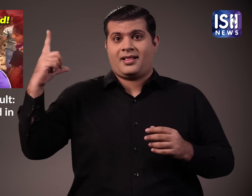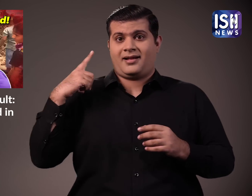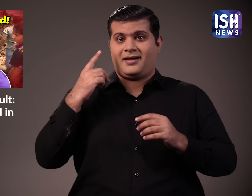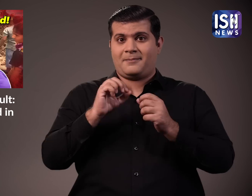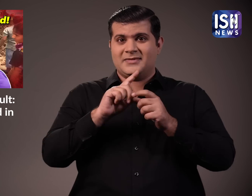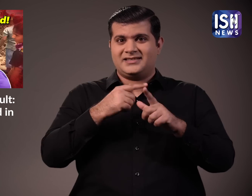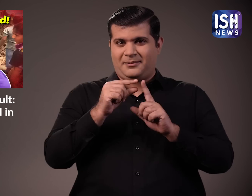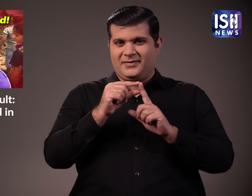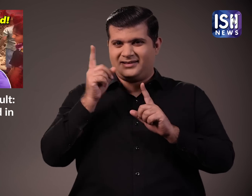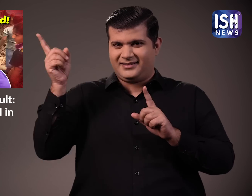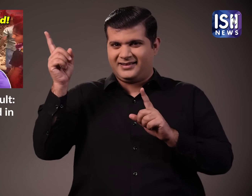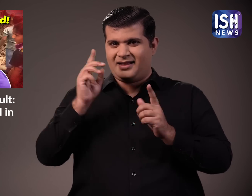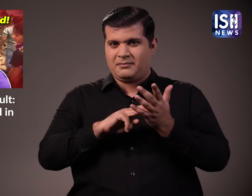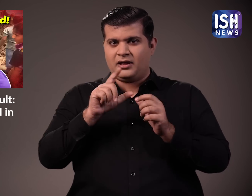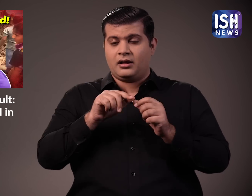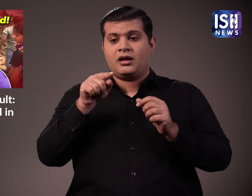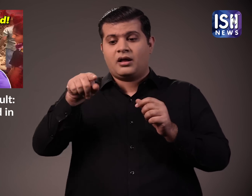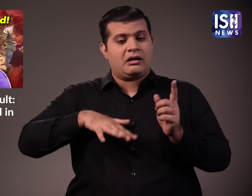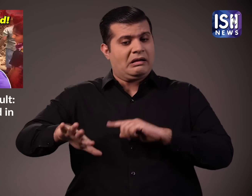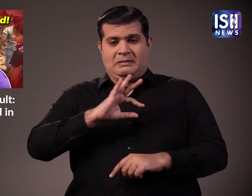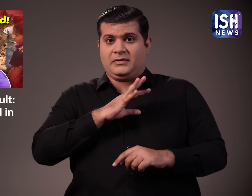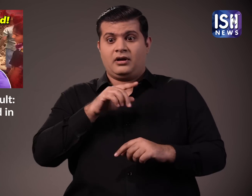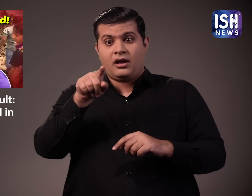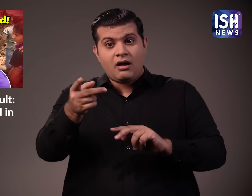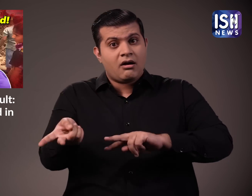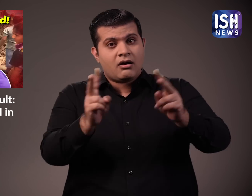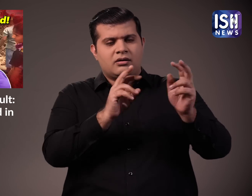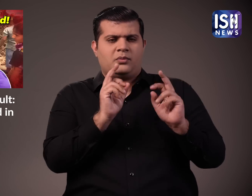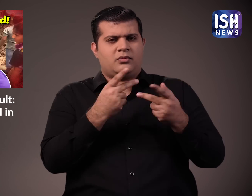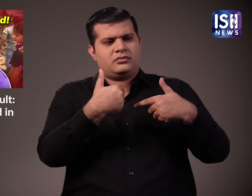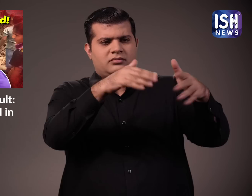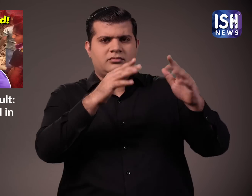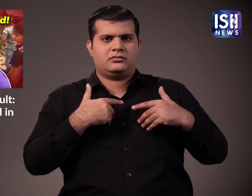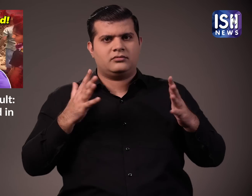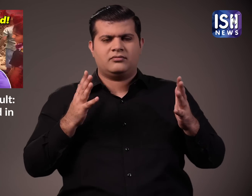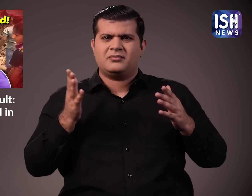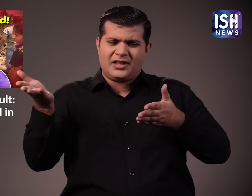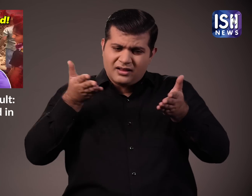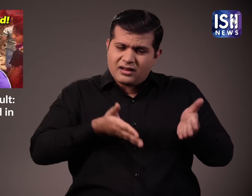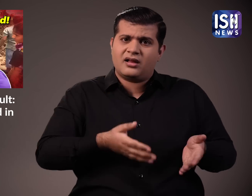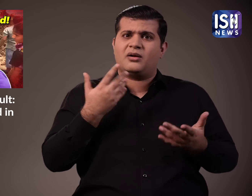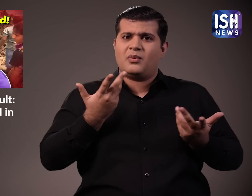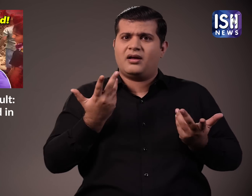BJP Leaders do not support Akshay's burial in Badlapur. It's acceptable elsewhere, but not in Badlapur.